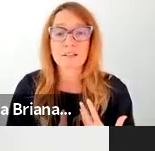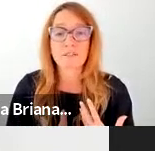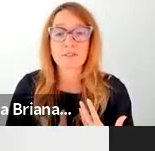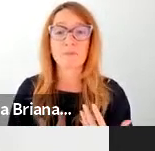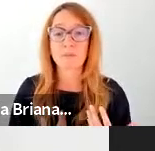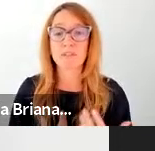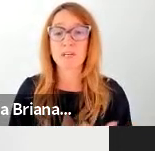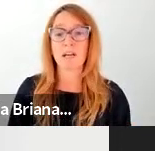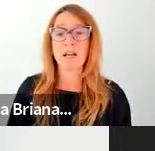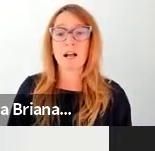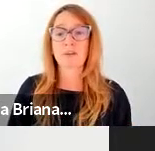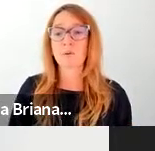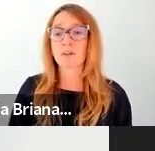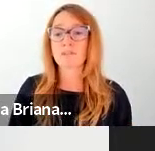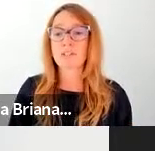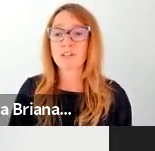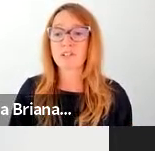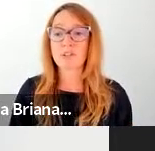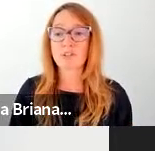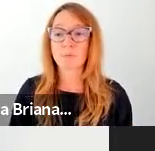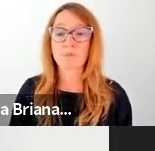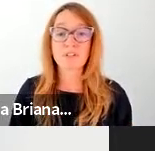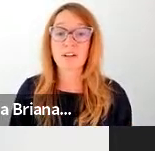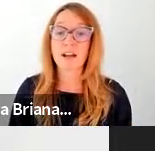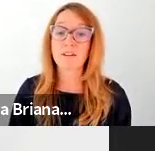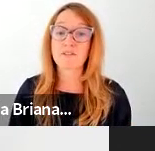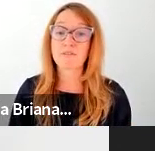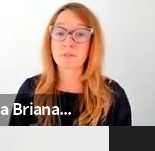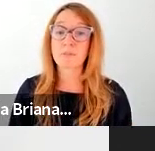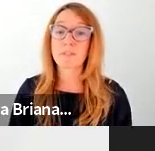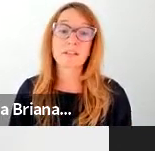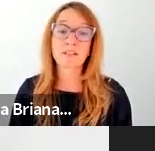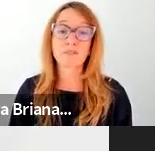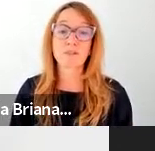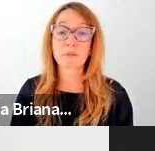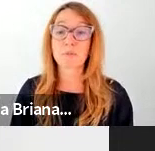life. As a woman, I work every day to use the privilege I have to be an ally for women who